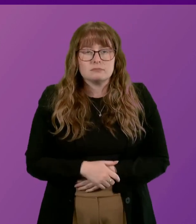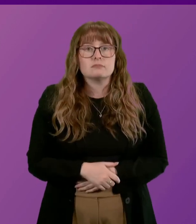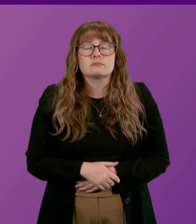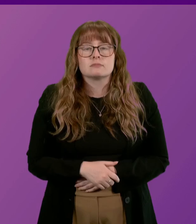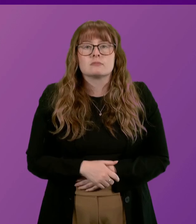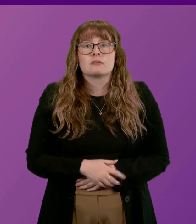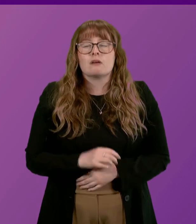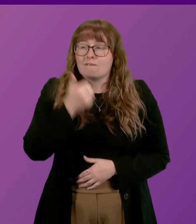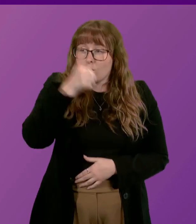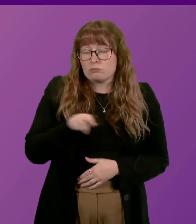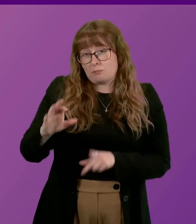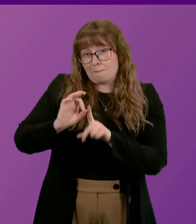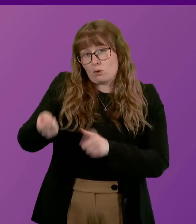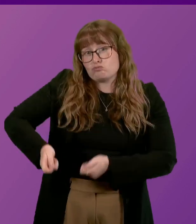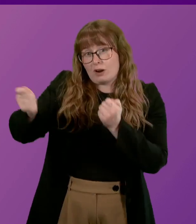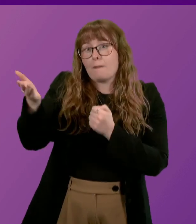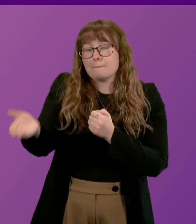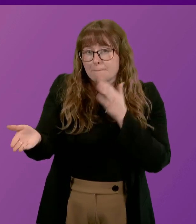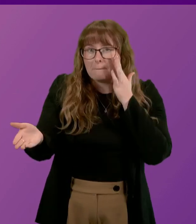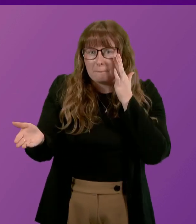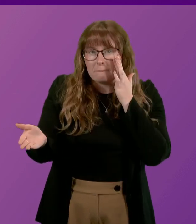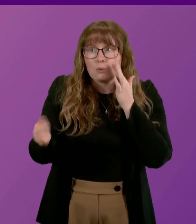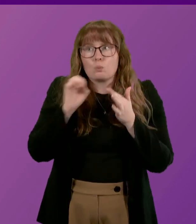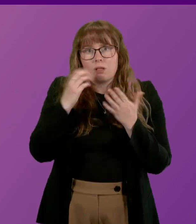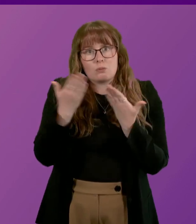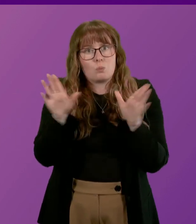The point that Mr Doris raises will have wider application in